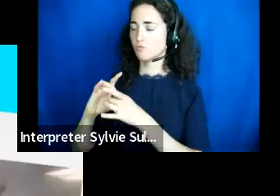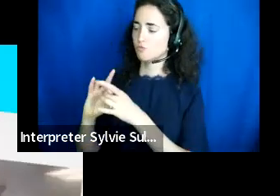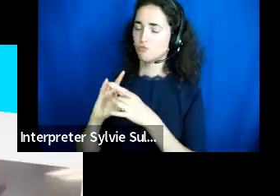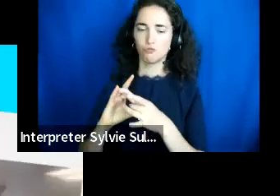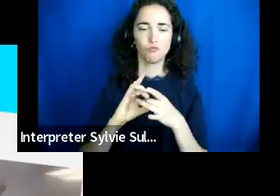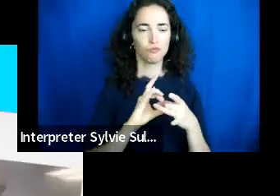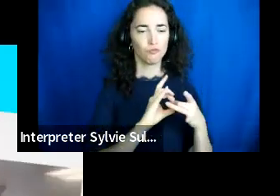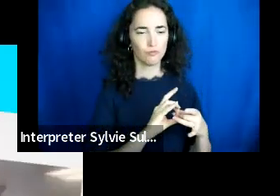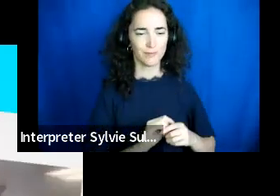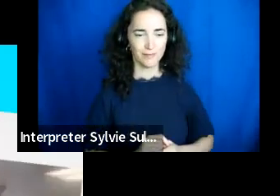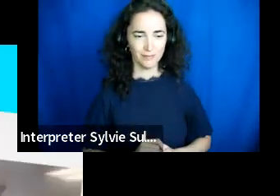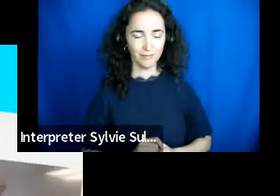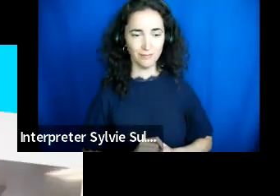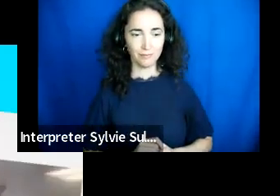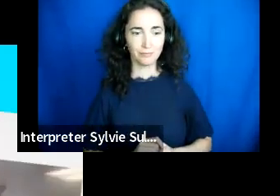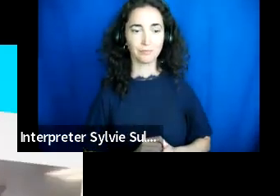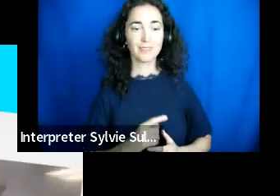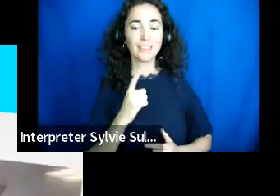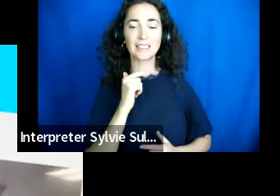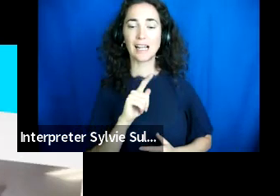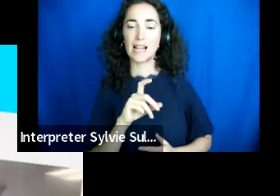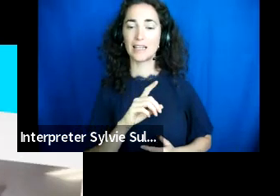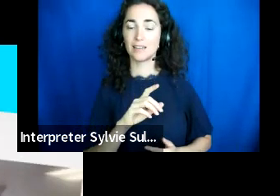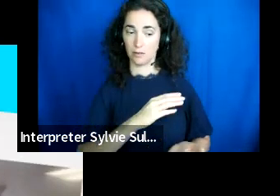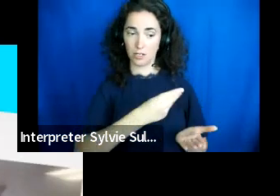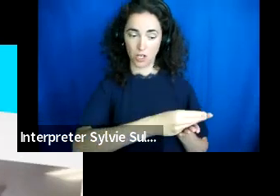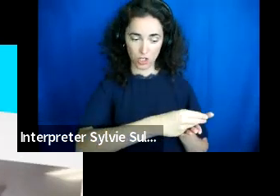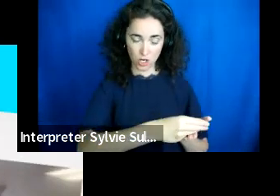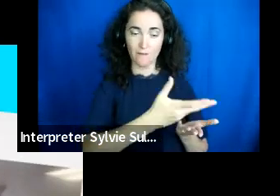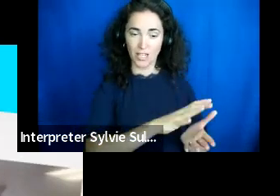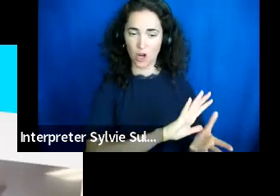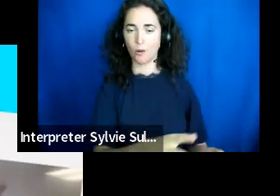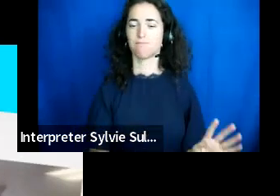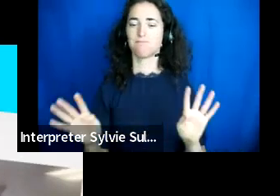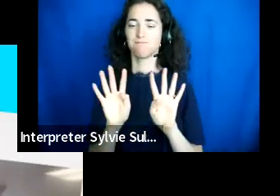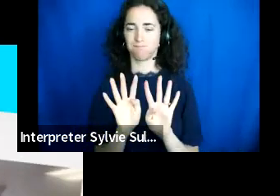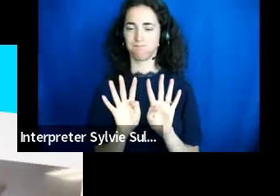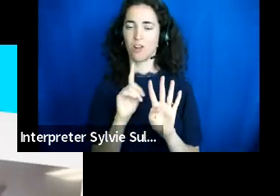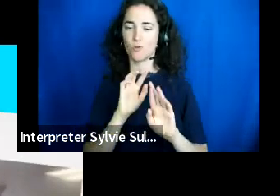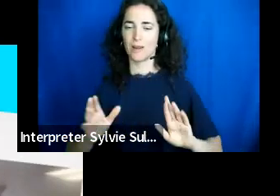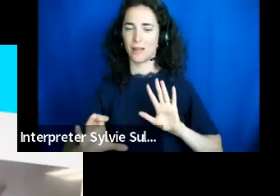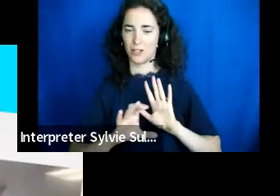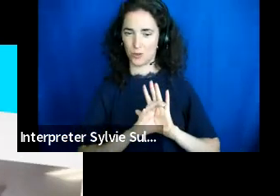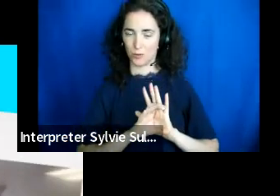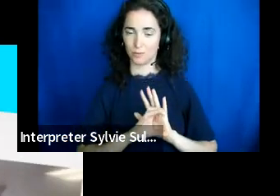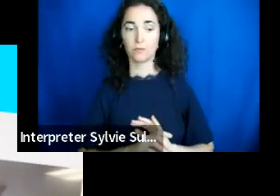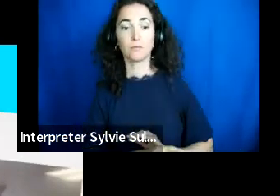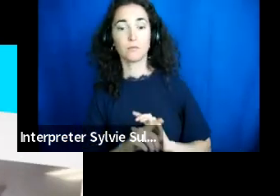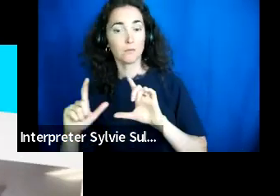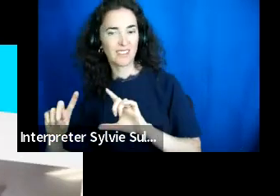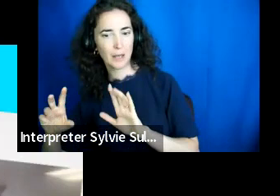After shopping at Candyland Cottage, the camper stopped to all pose together, dressed, wearing the same red shirt.